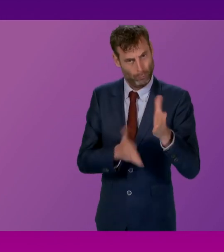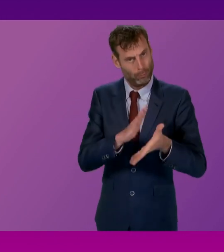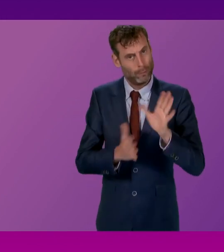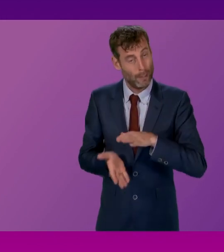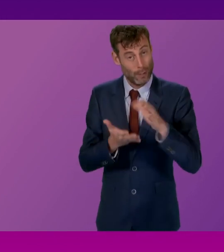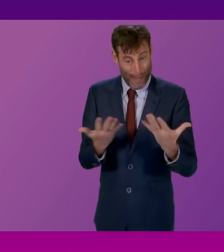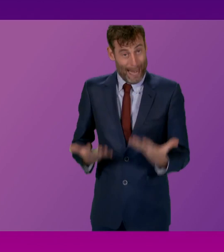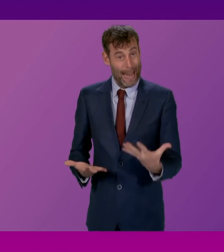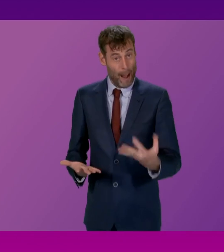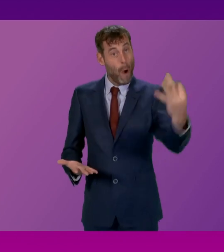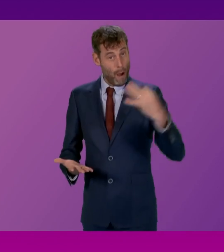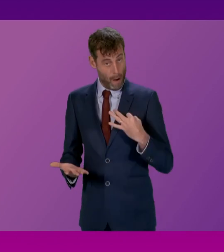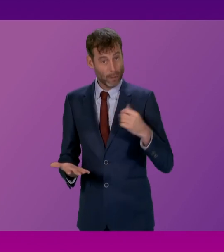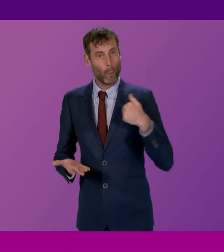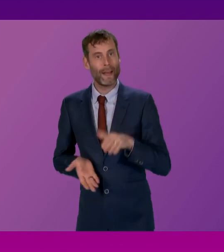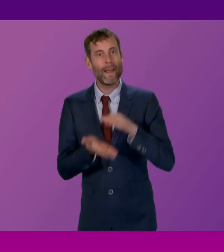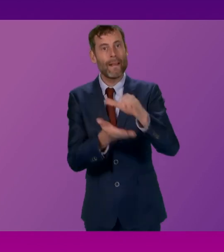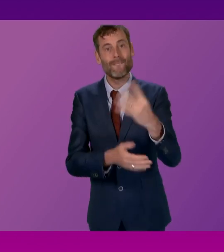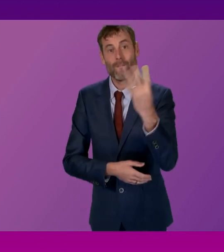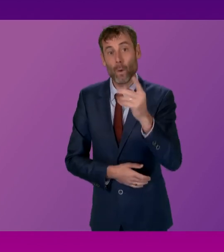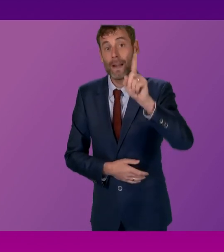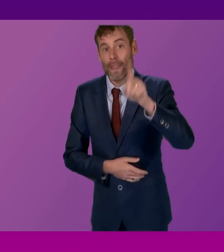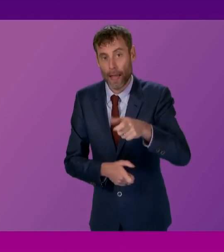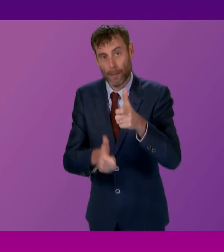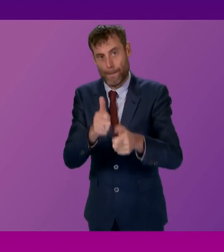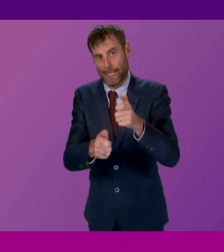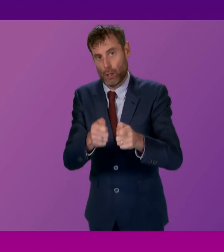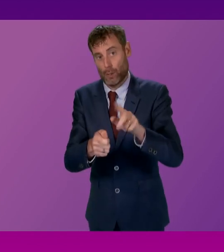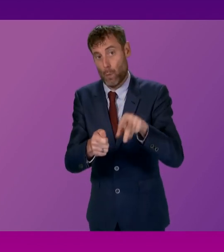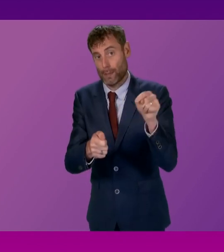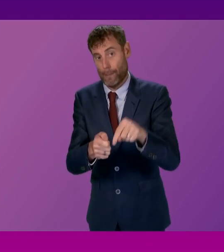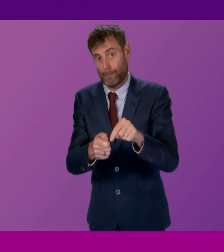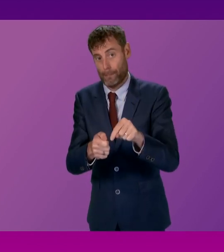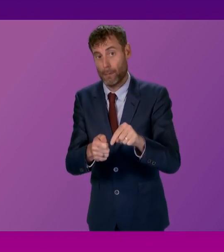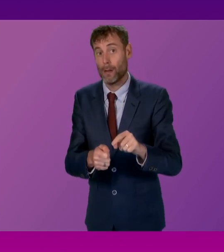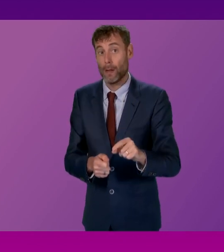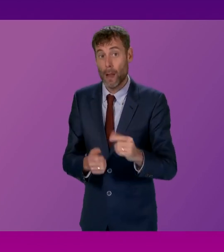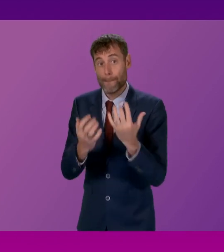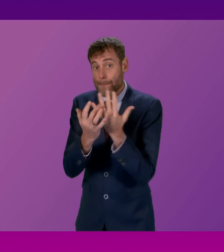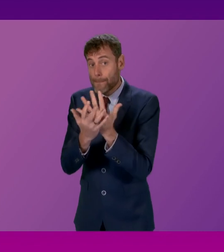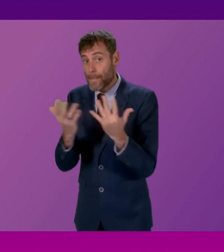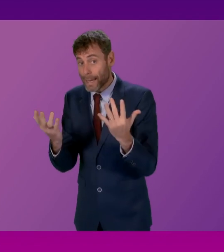I do not know, because I have not seen the detail, but I suspect that many of those messages—given